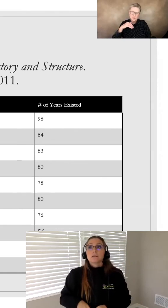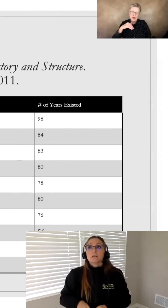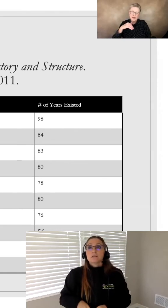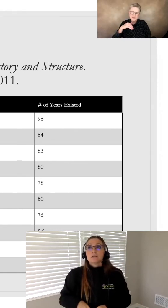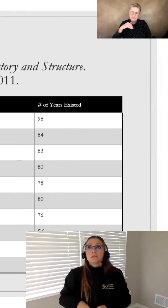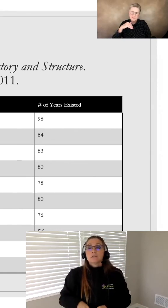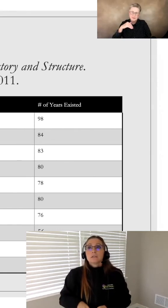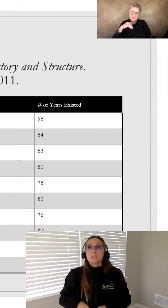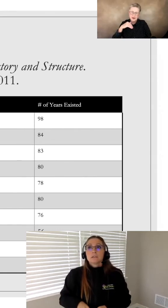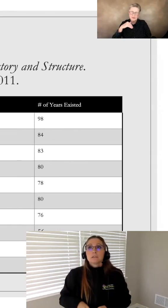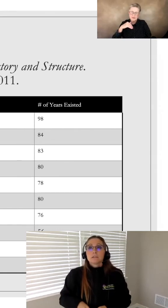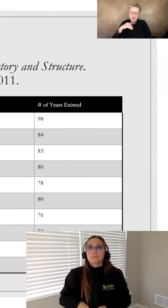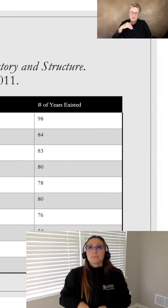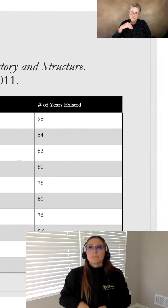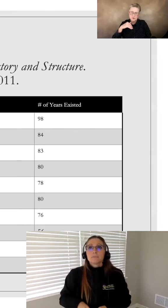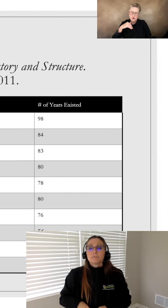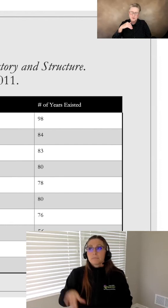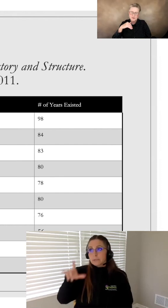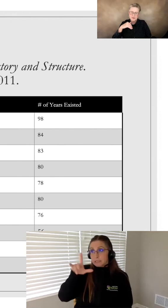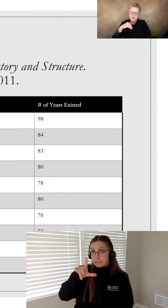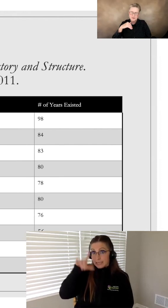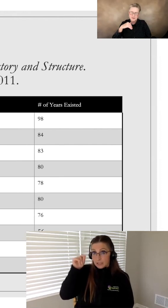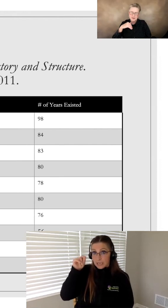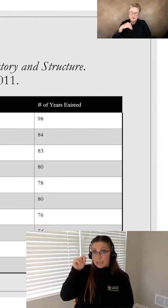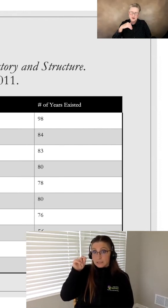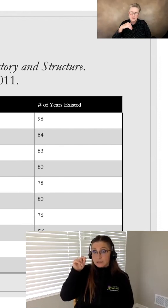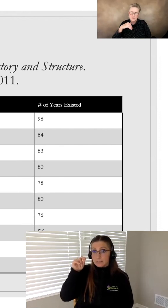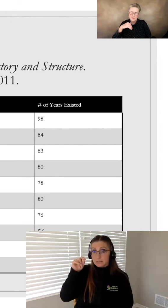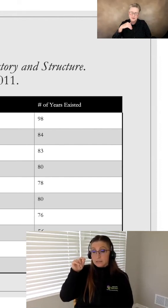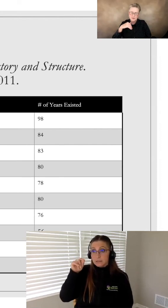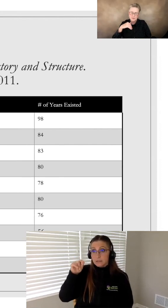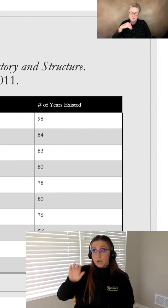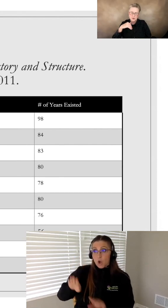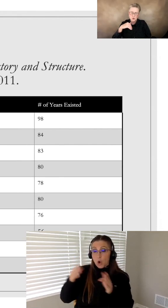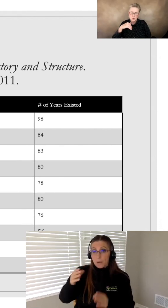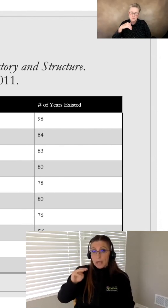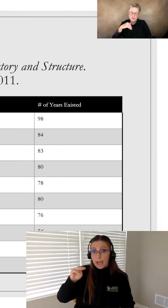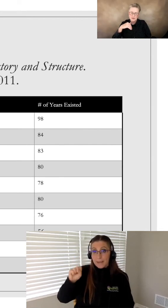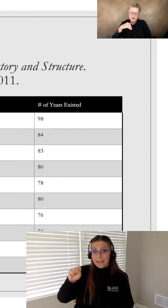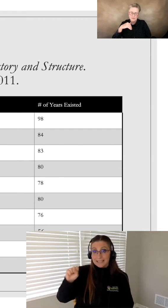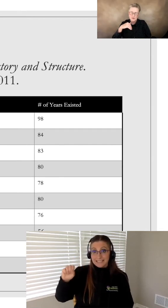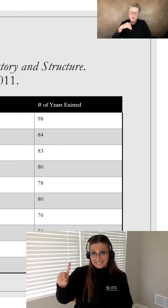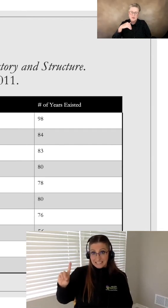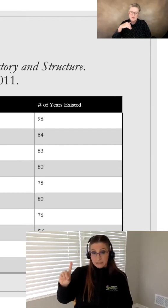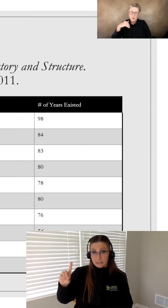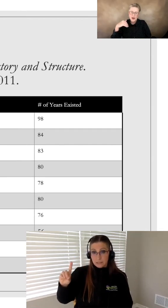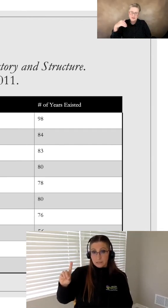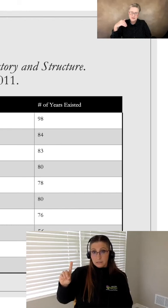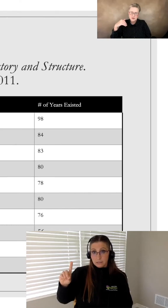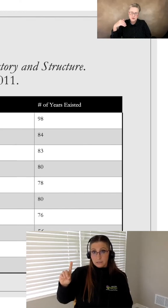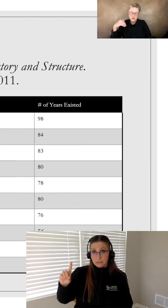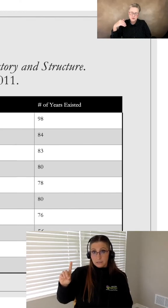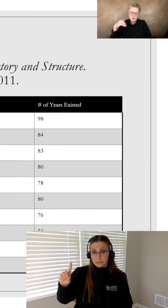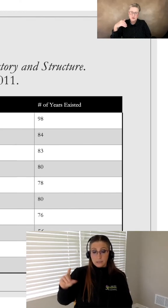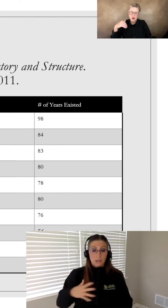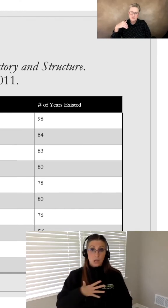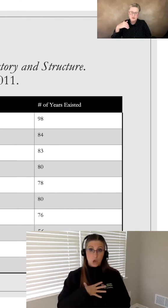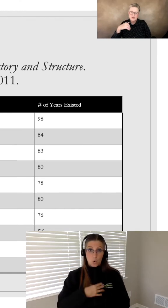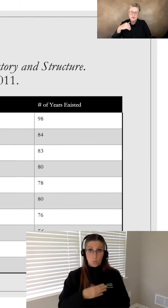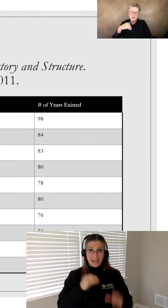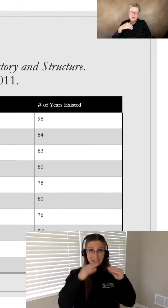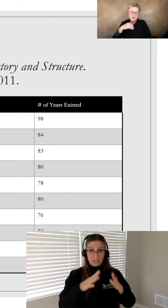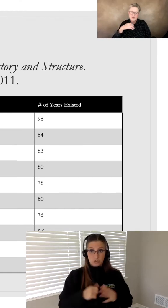when Gallaudet first opened, the Secondary School for the Deaf, the white teachers would not teach